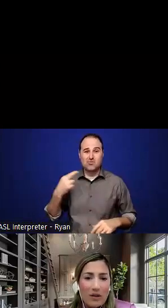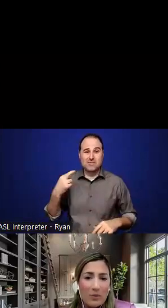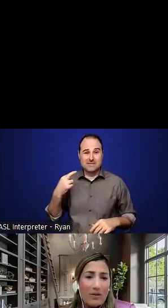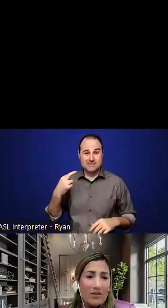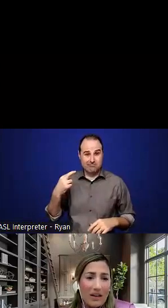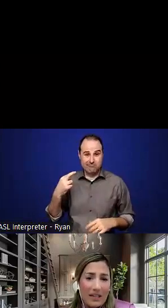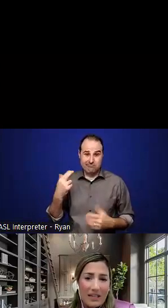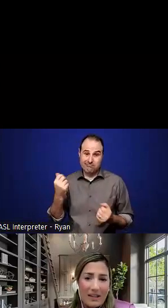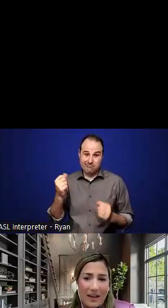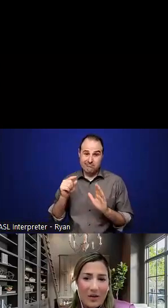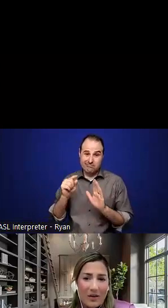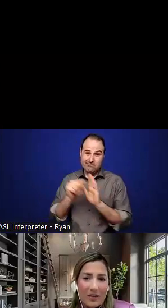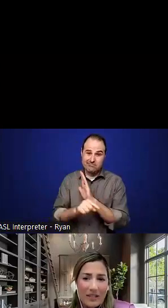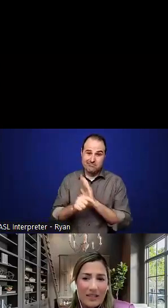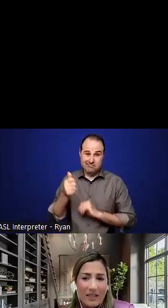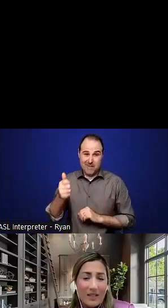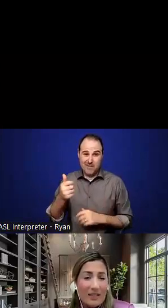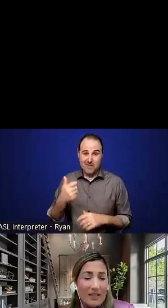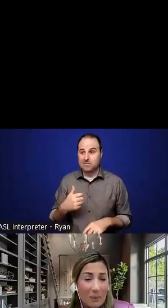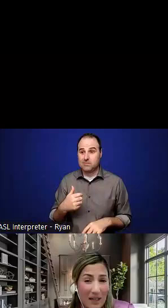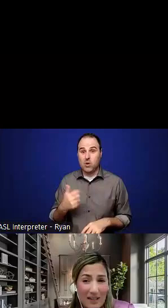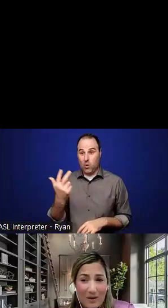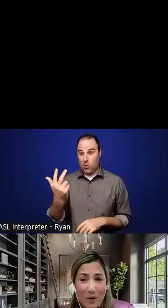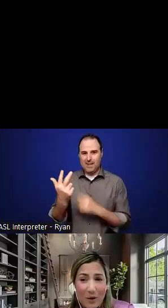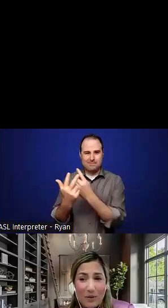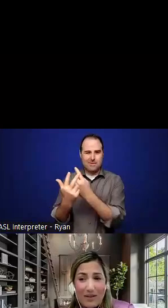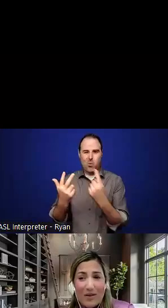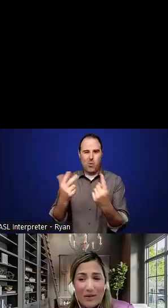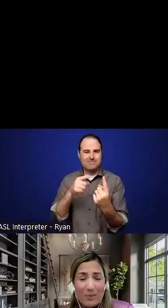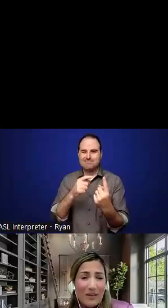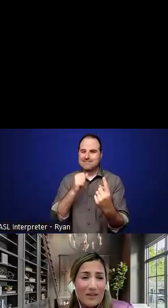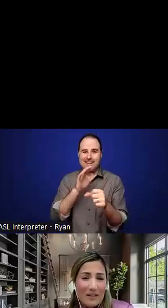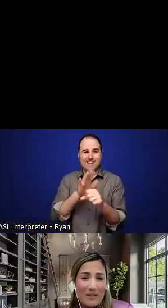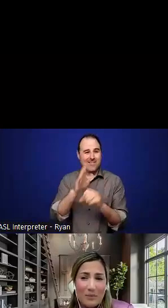three are not getting the care that they need and in some cases are being harmed by the system